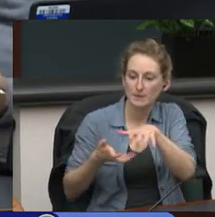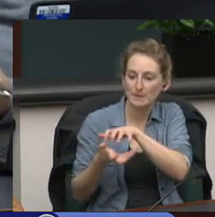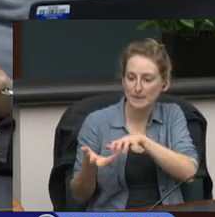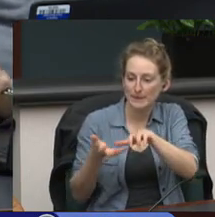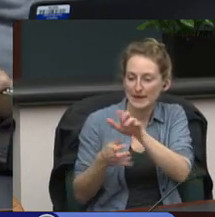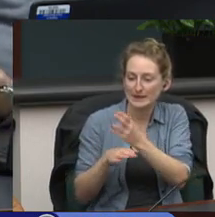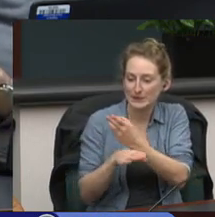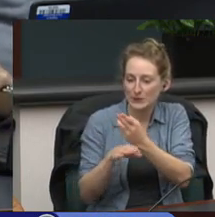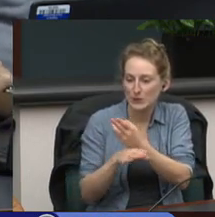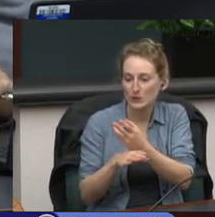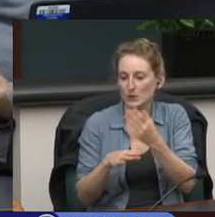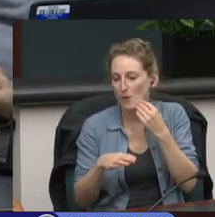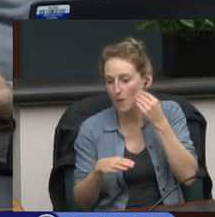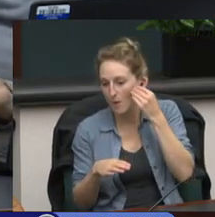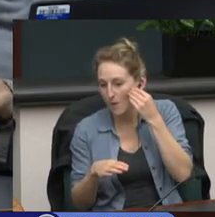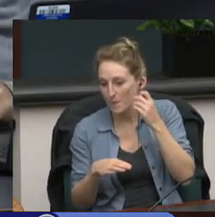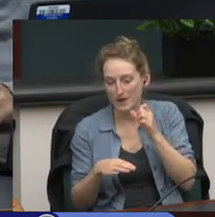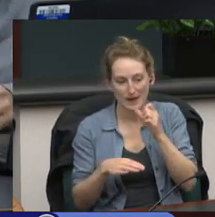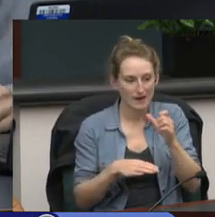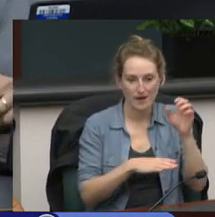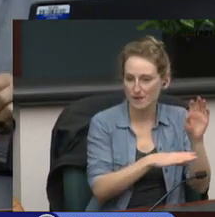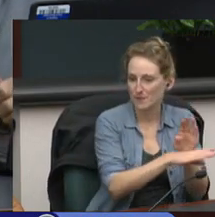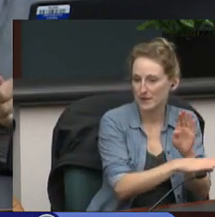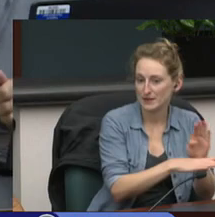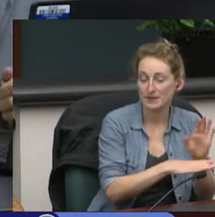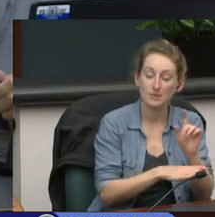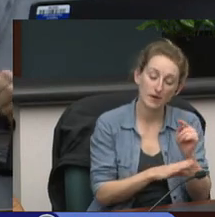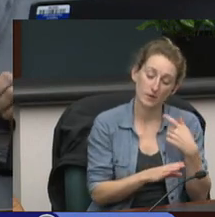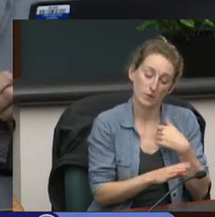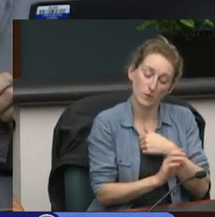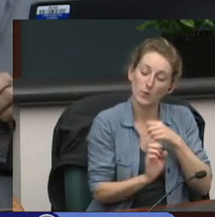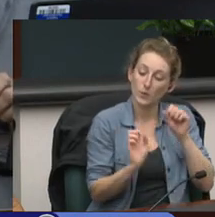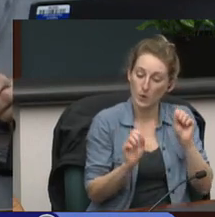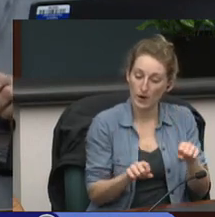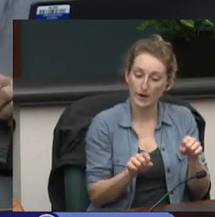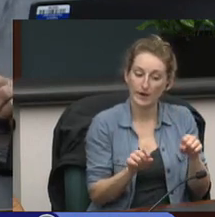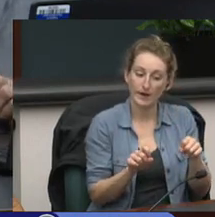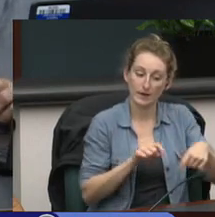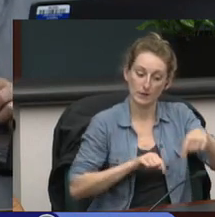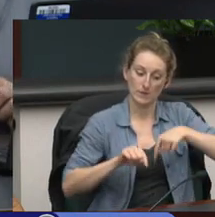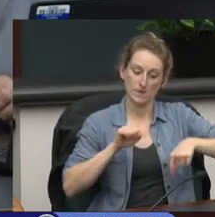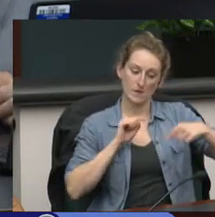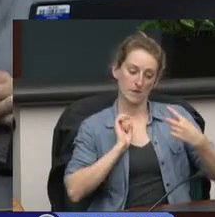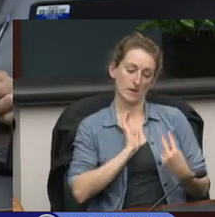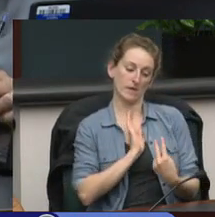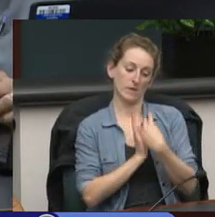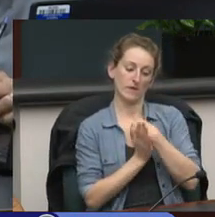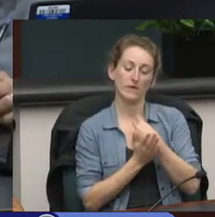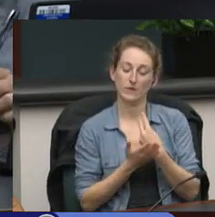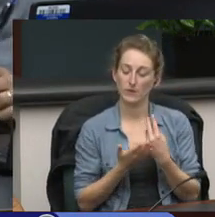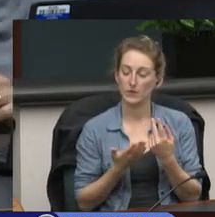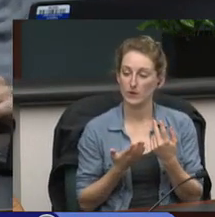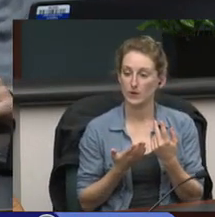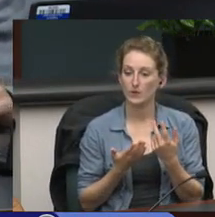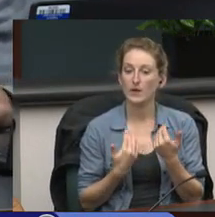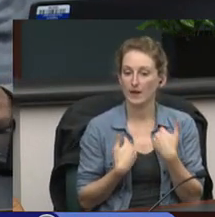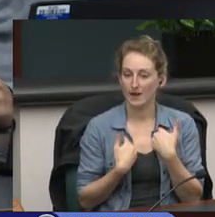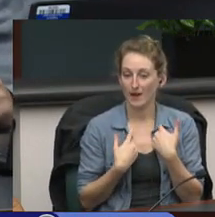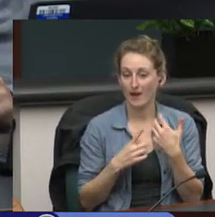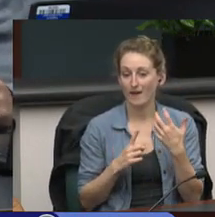we again we can look at look at the open space requirements for the commercial there are environmental standards and other things that would need to be set